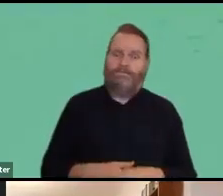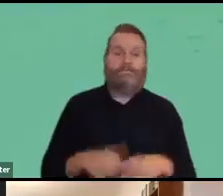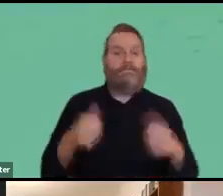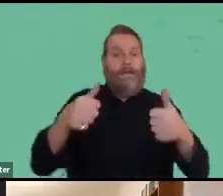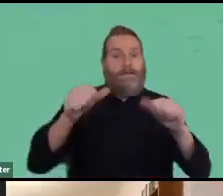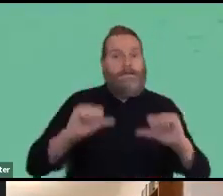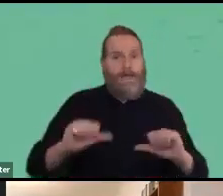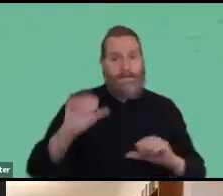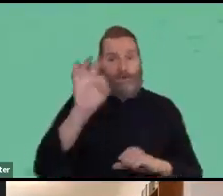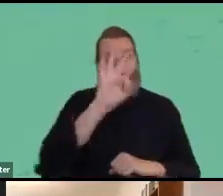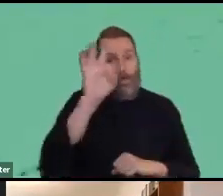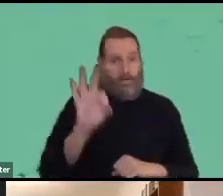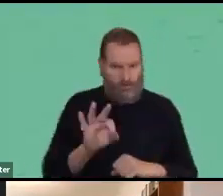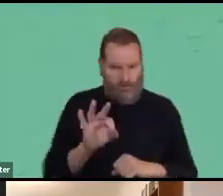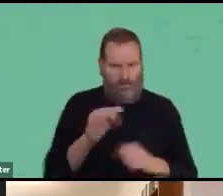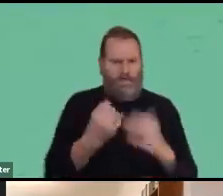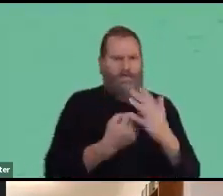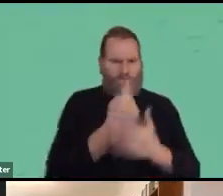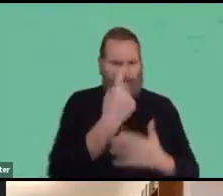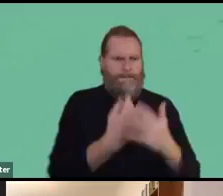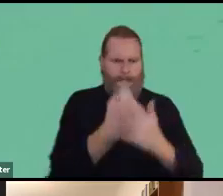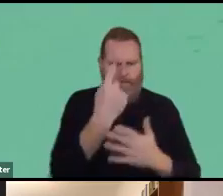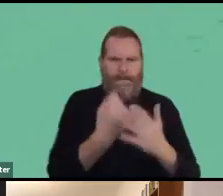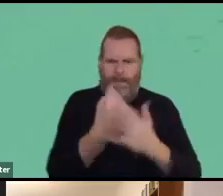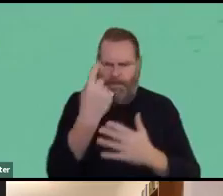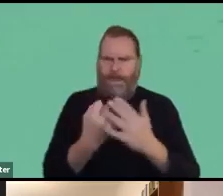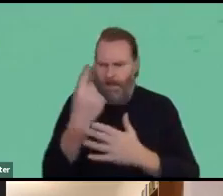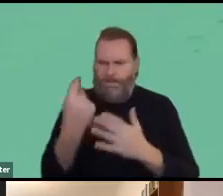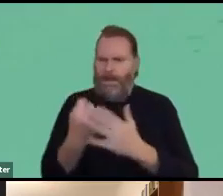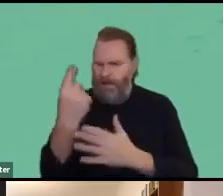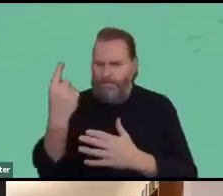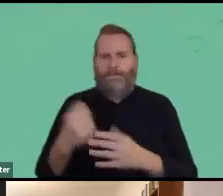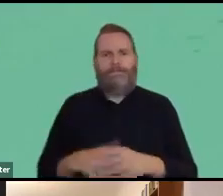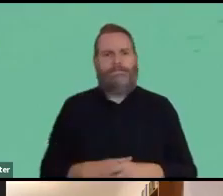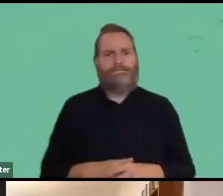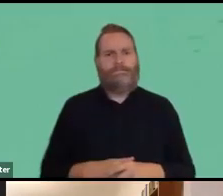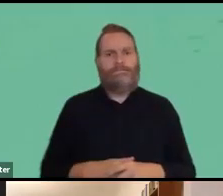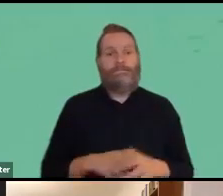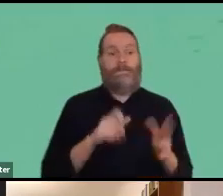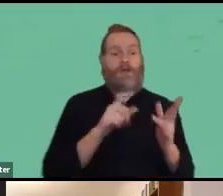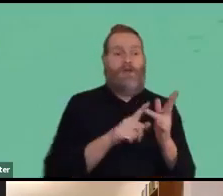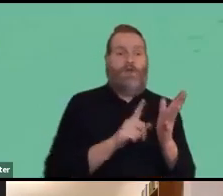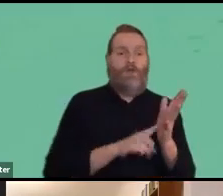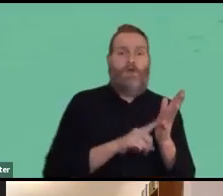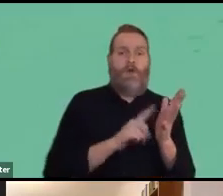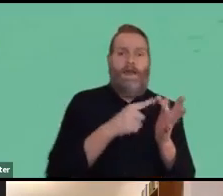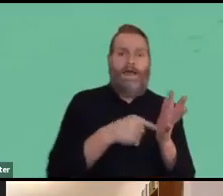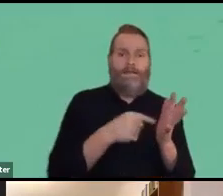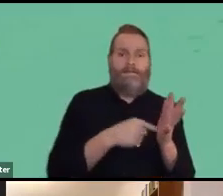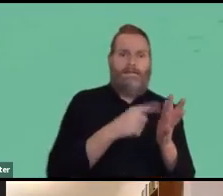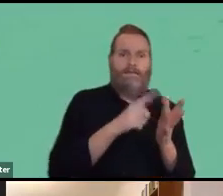up a few times I think it is important to address it both Colette from the MoD and John from the DWP